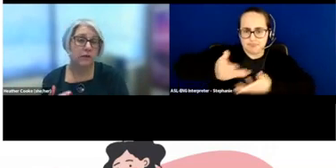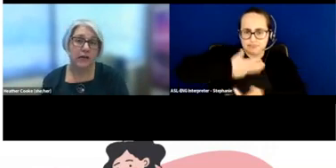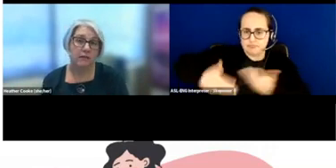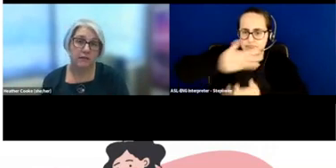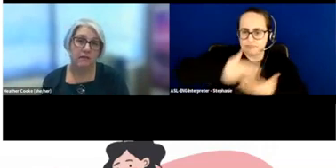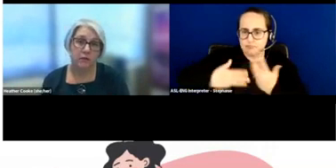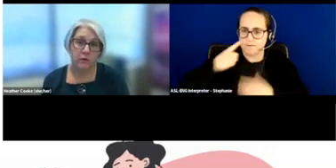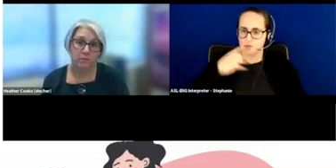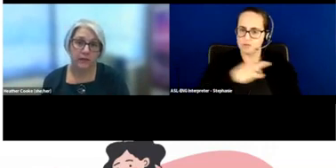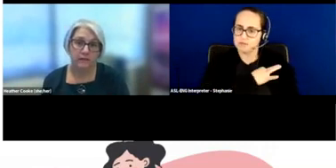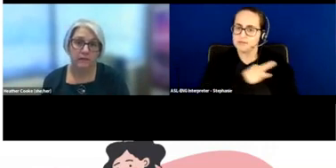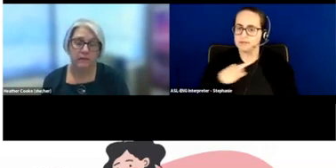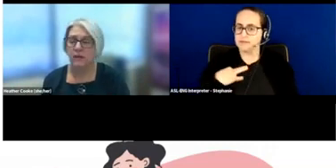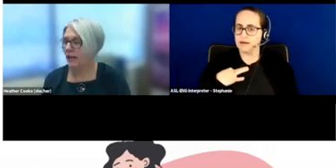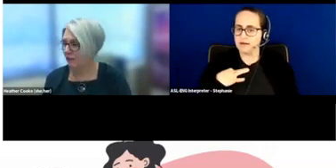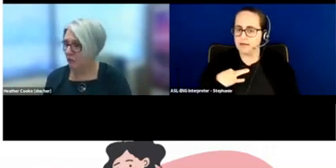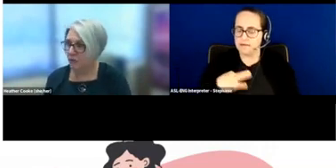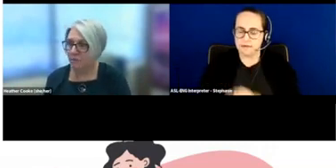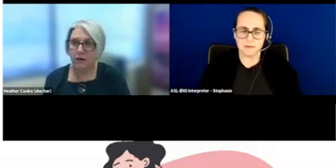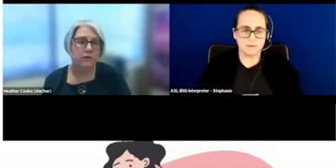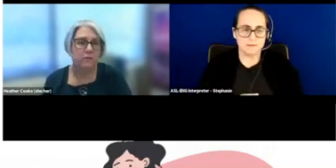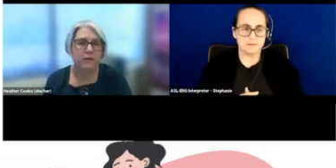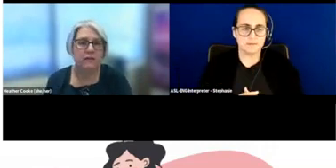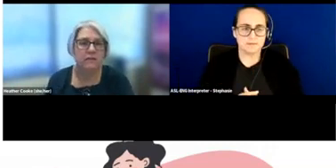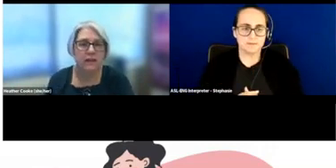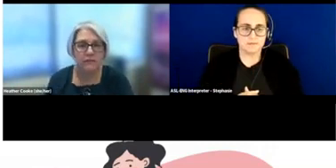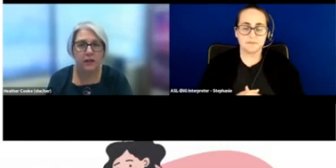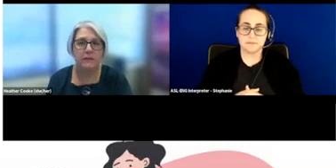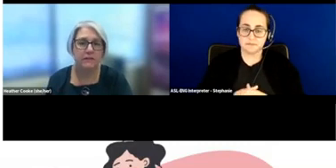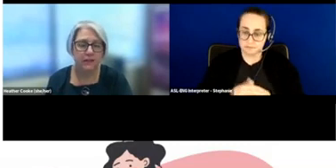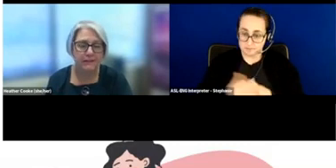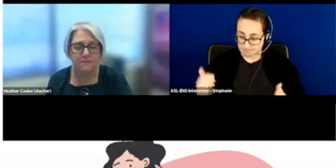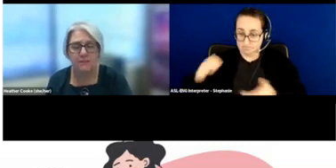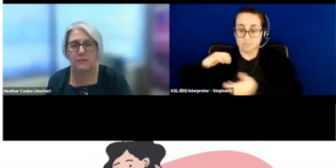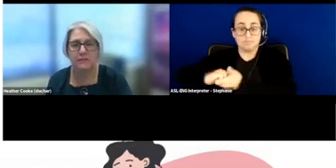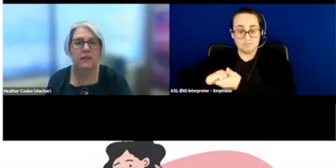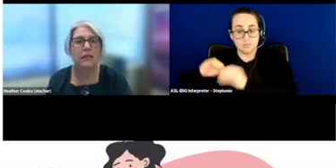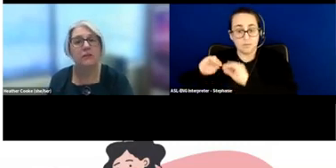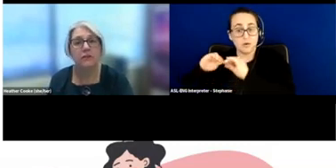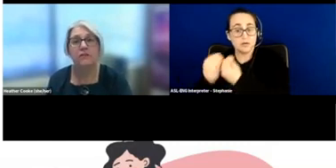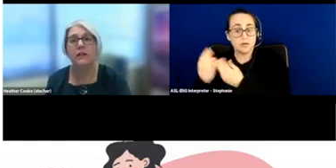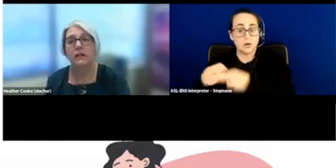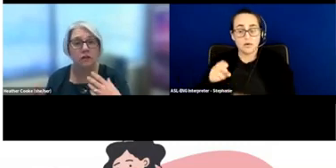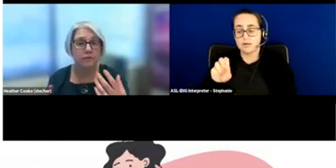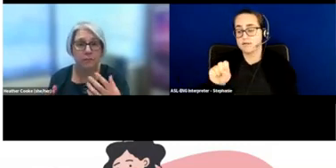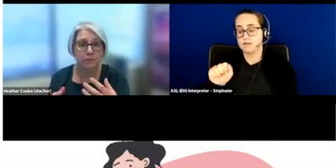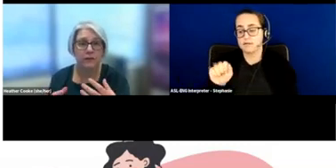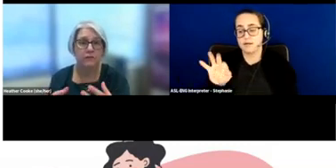recreate these civil workplaces. And so we partnered with Safe Care BC, which is an industry funded not-for-profit